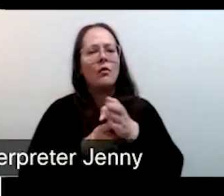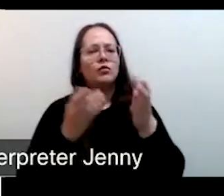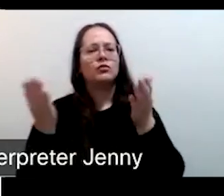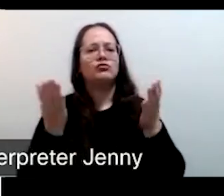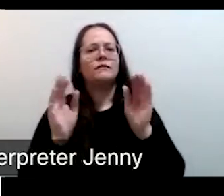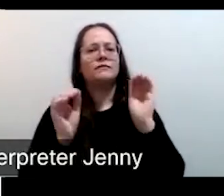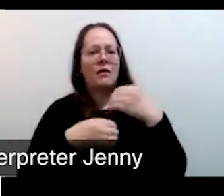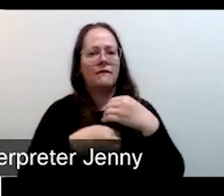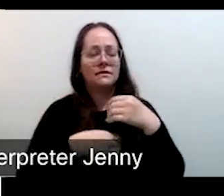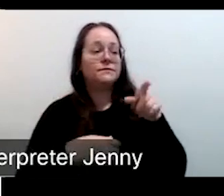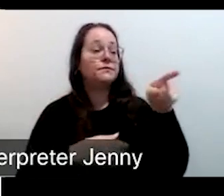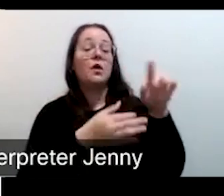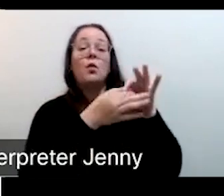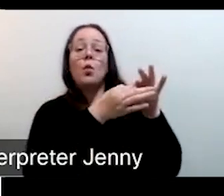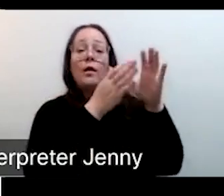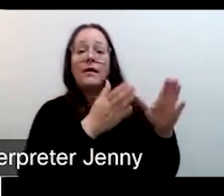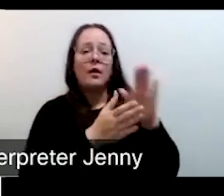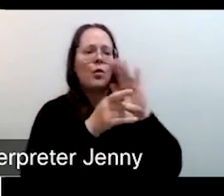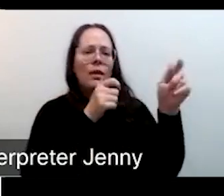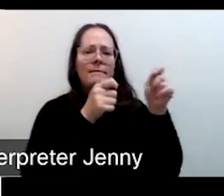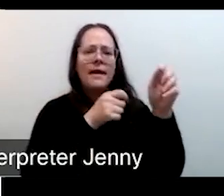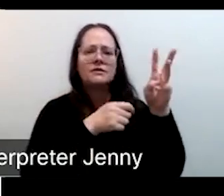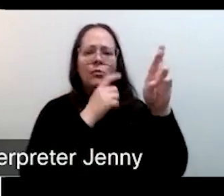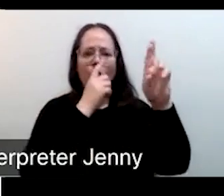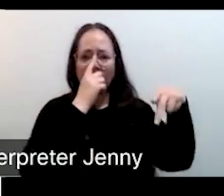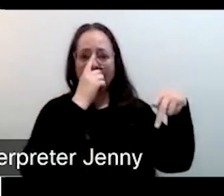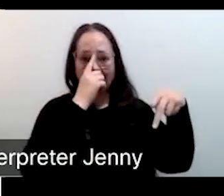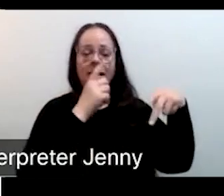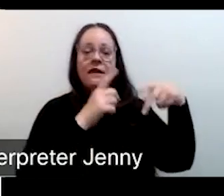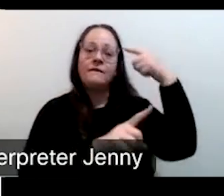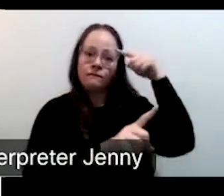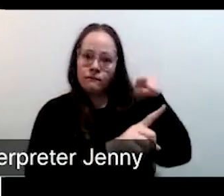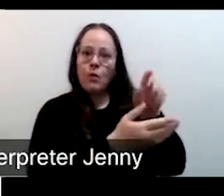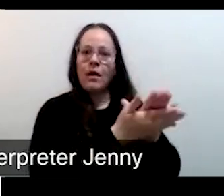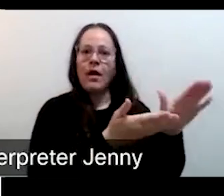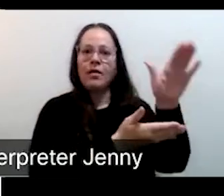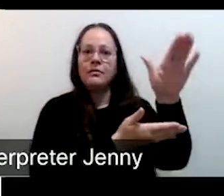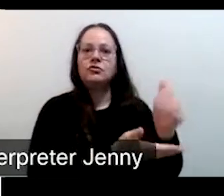School coordinators manage the WRP for their college and help students and recent graduates